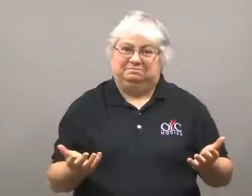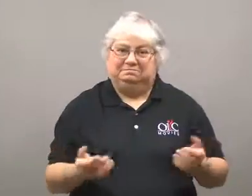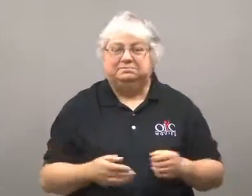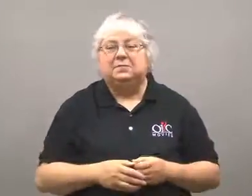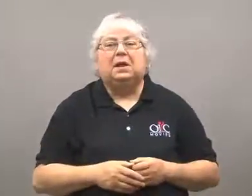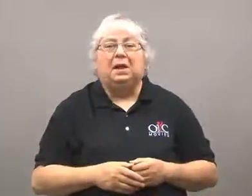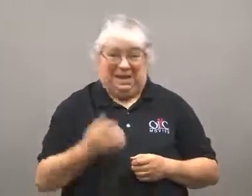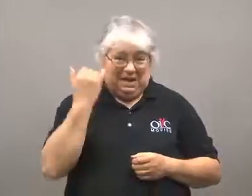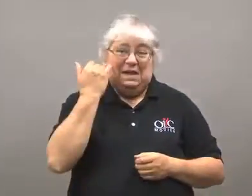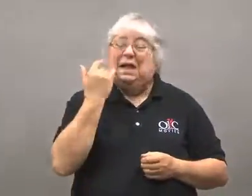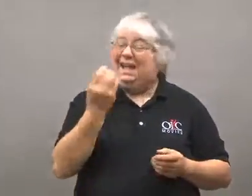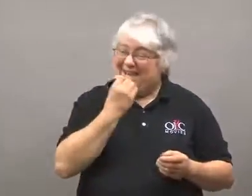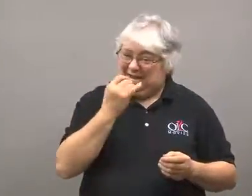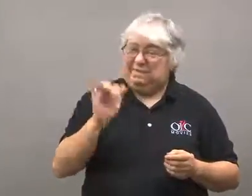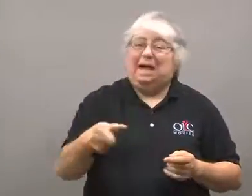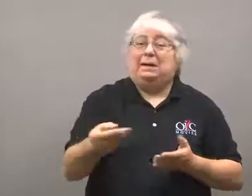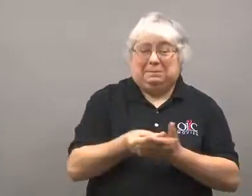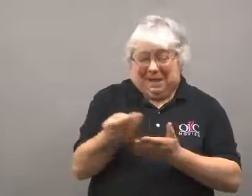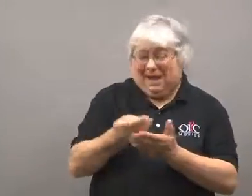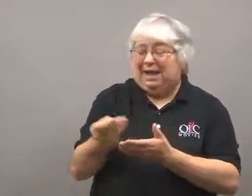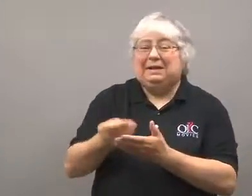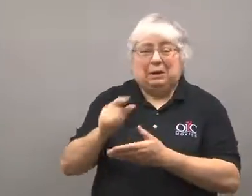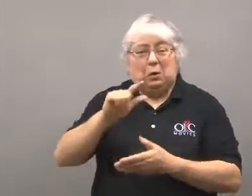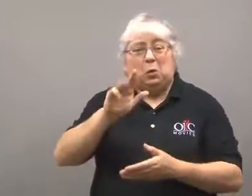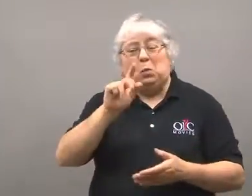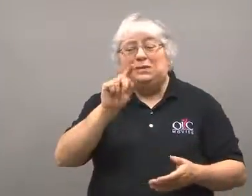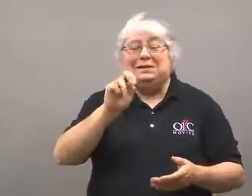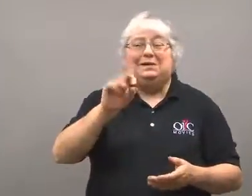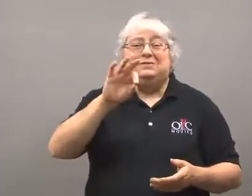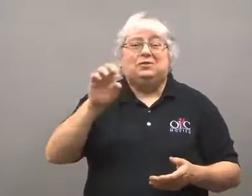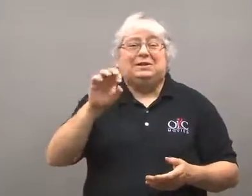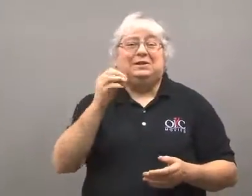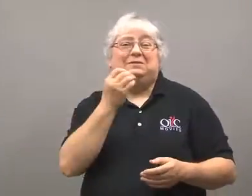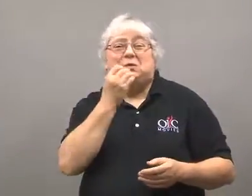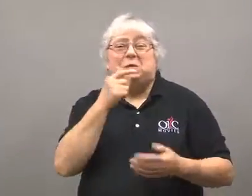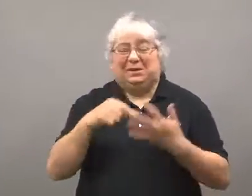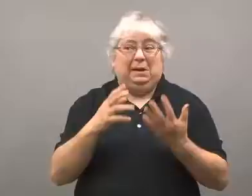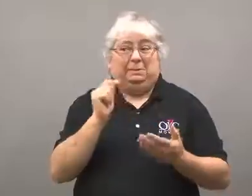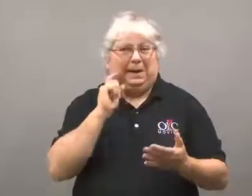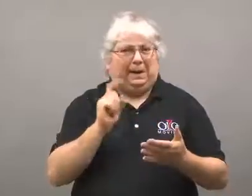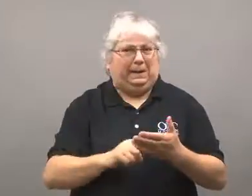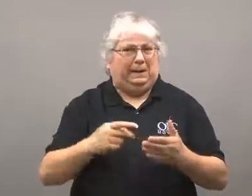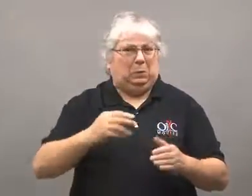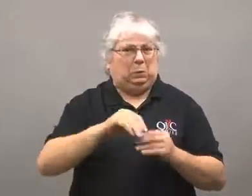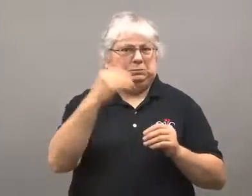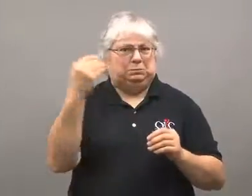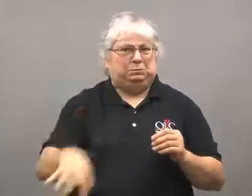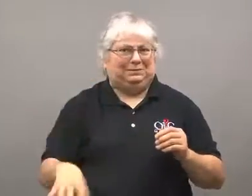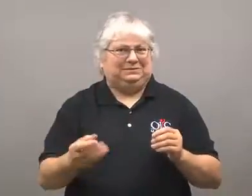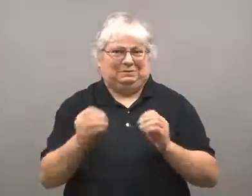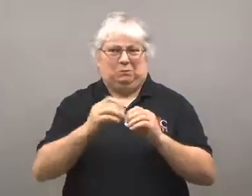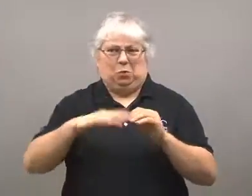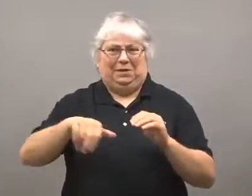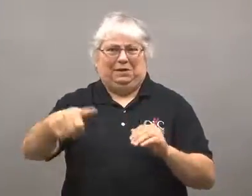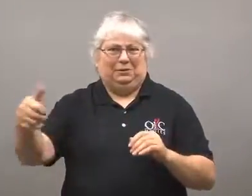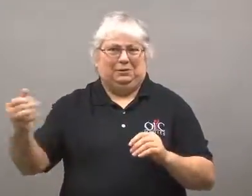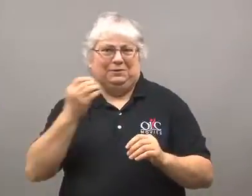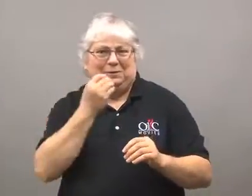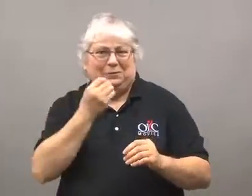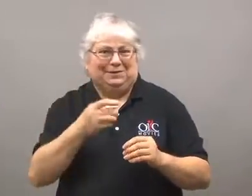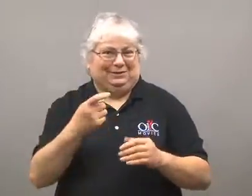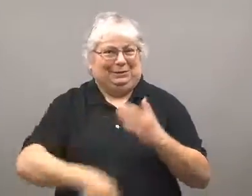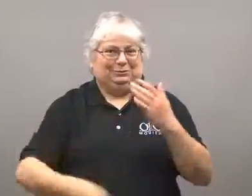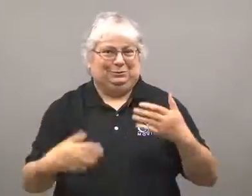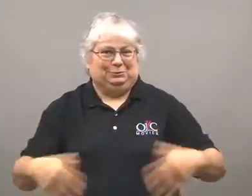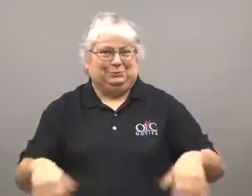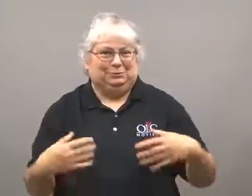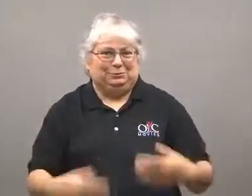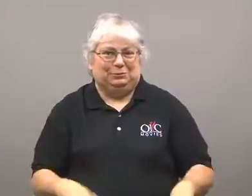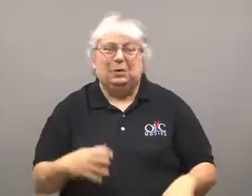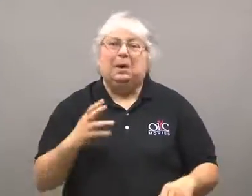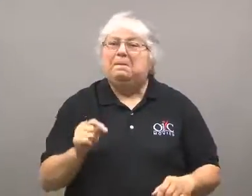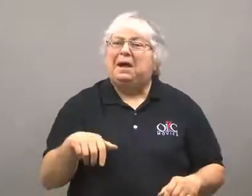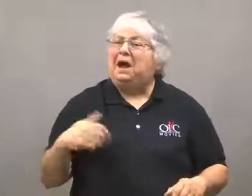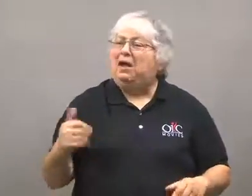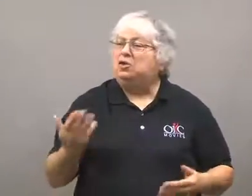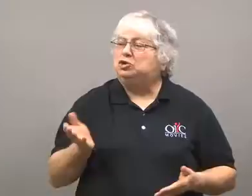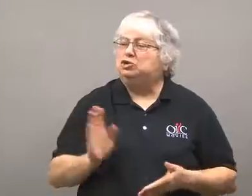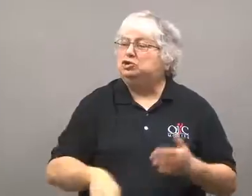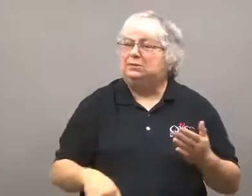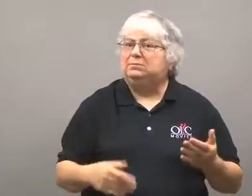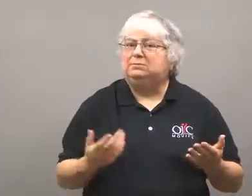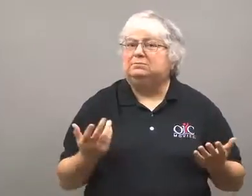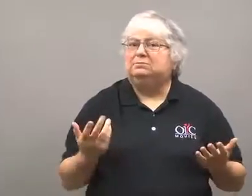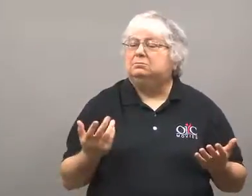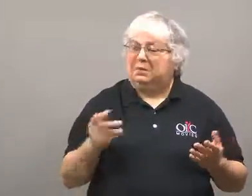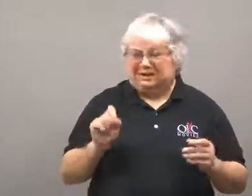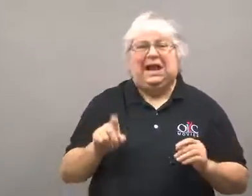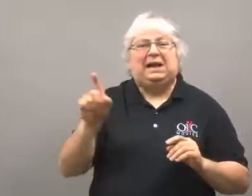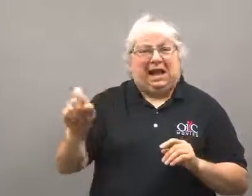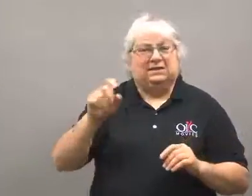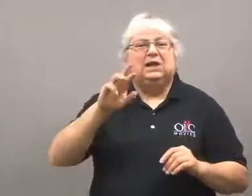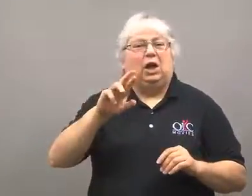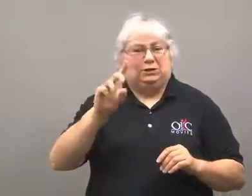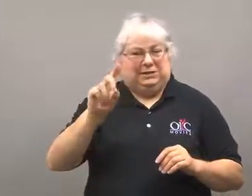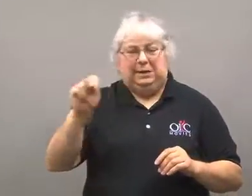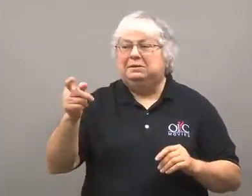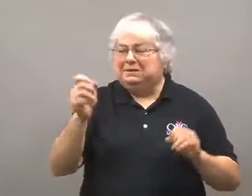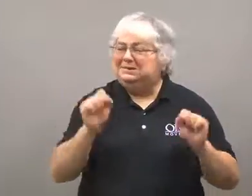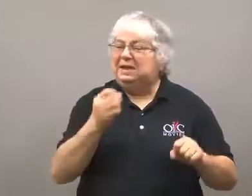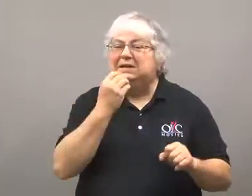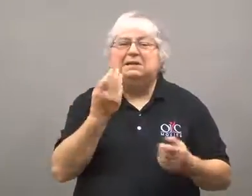Gluten-free foods tend to be more expensive than other foods.